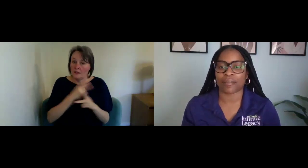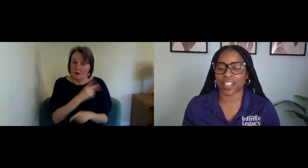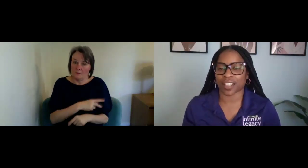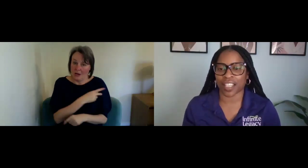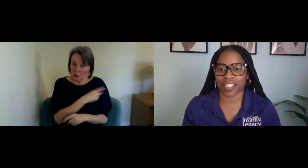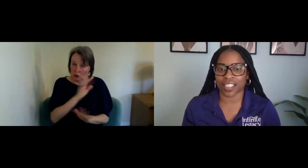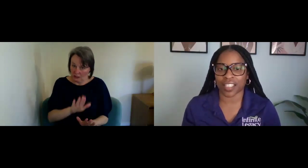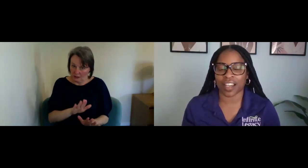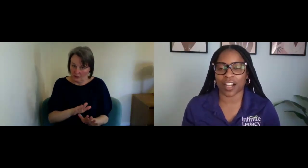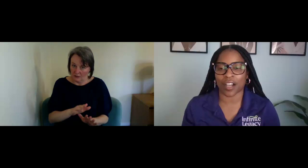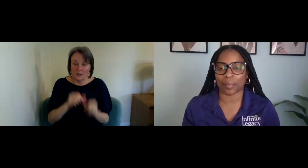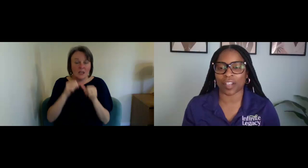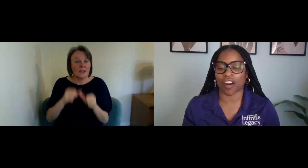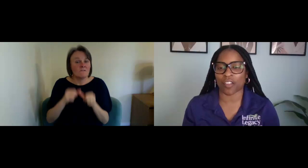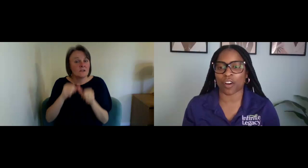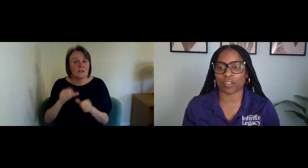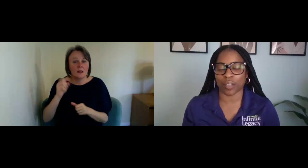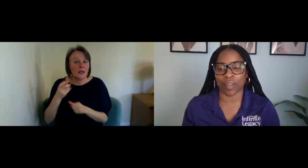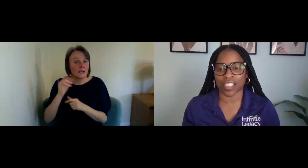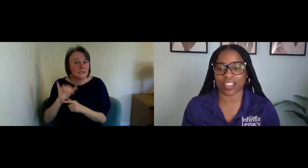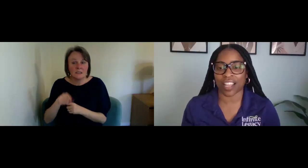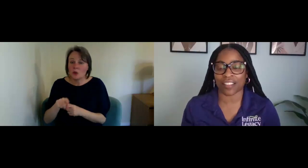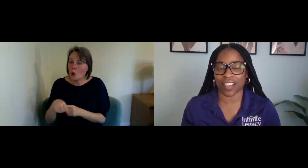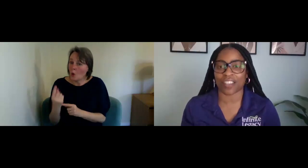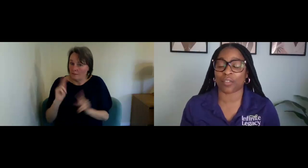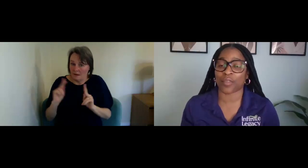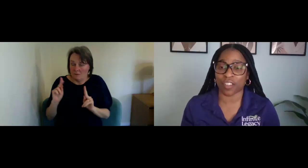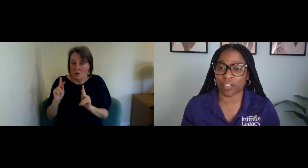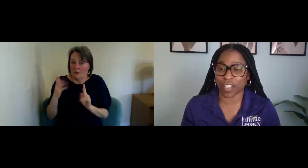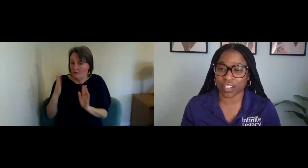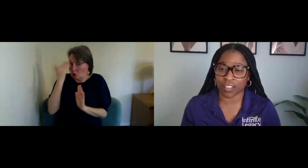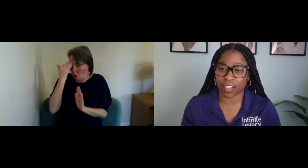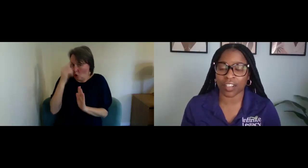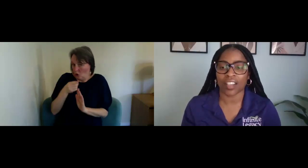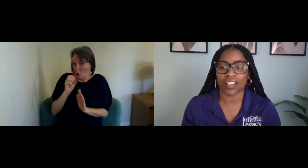Infinite Legacy are the only ones that can know if you're an organ donor.